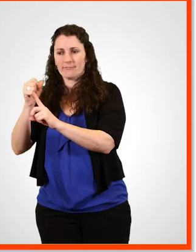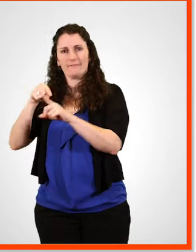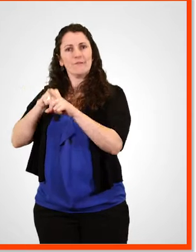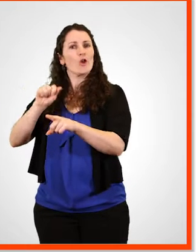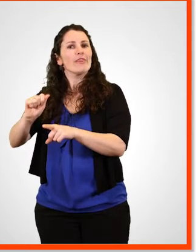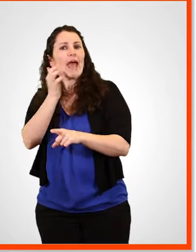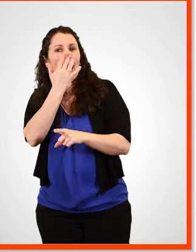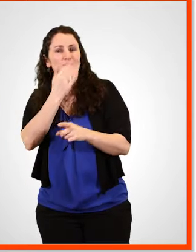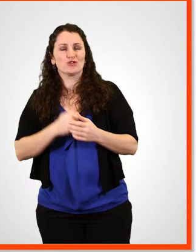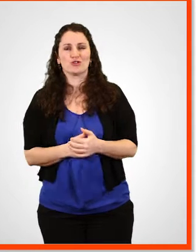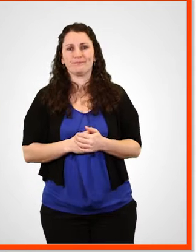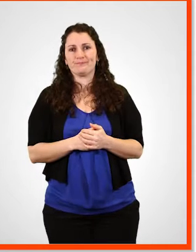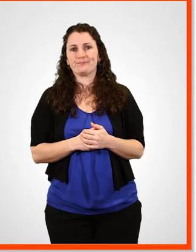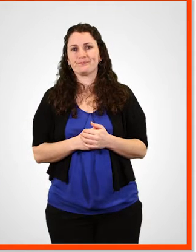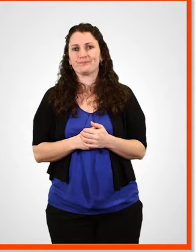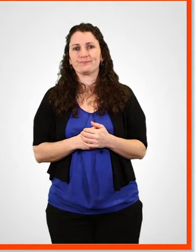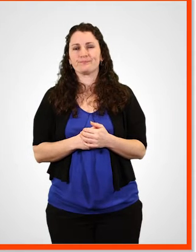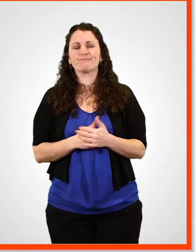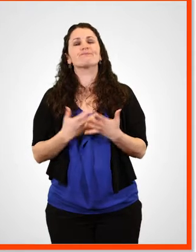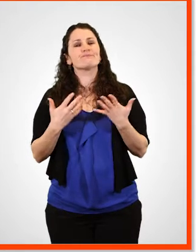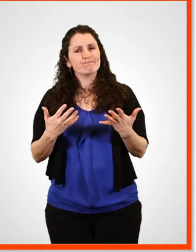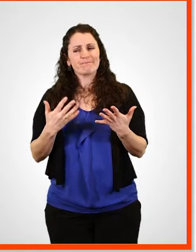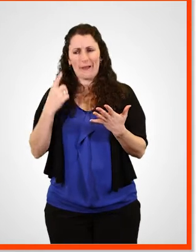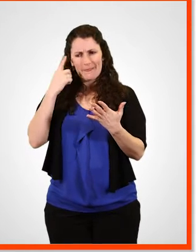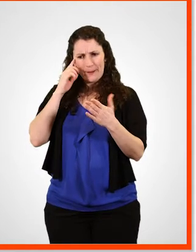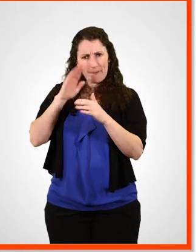What's important to remember as we think about this trajectory